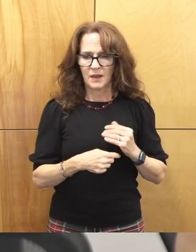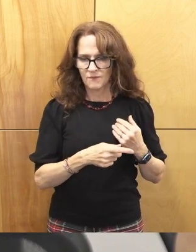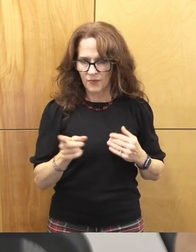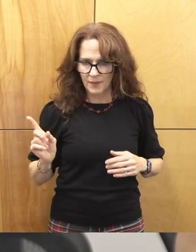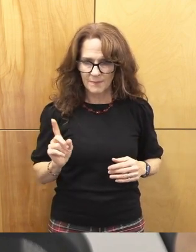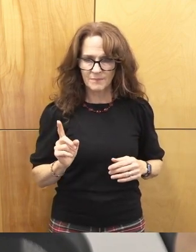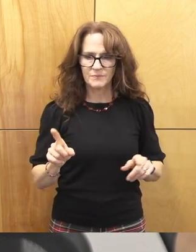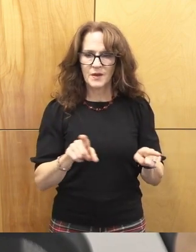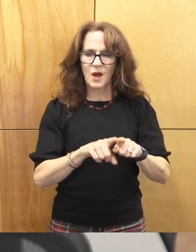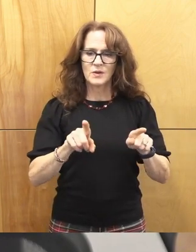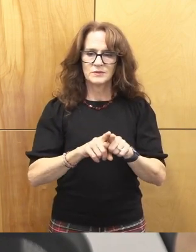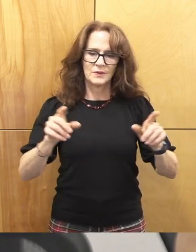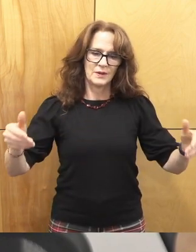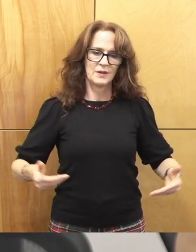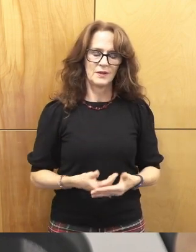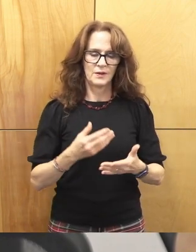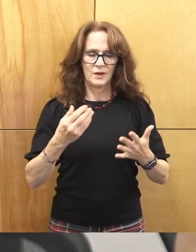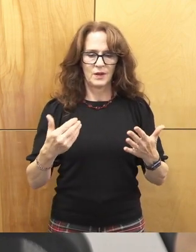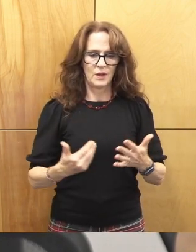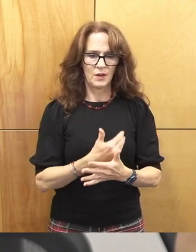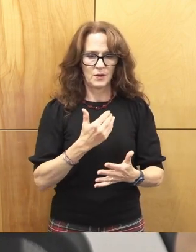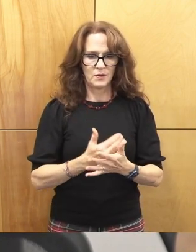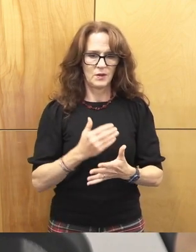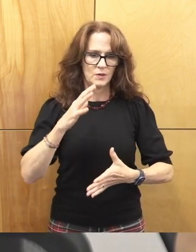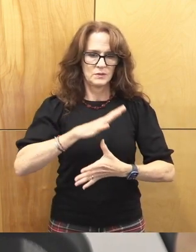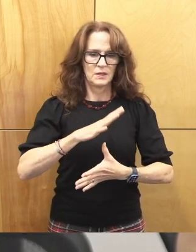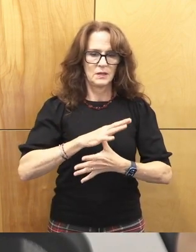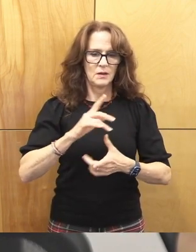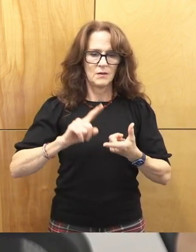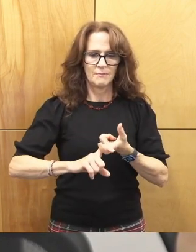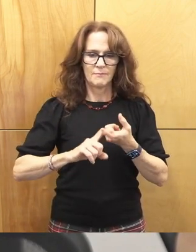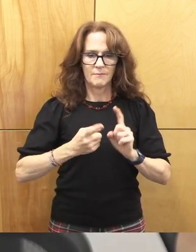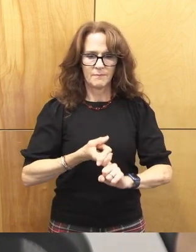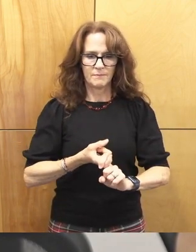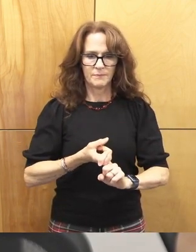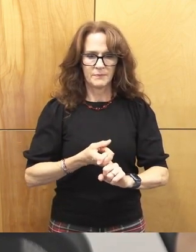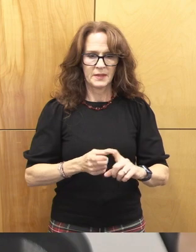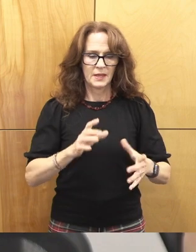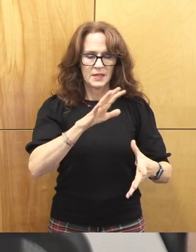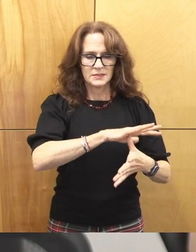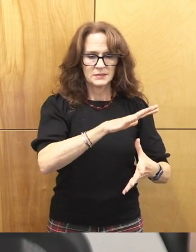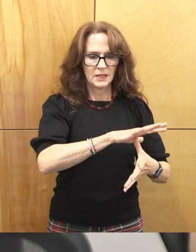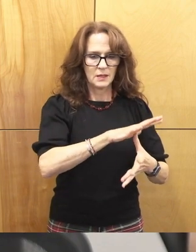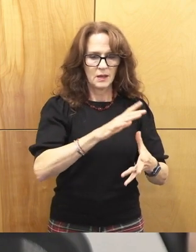We also introduced a new Senior Buddies program where we are pairing up seniors with freshmen